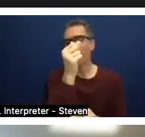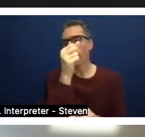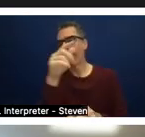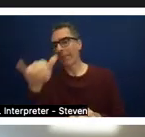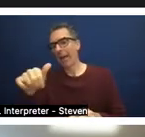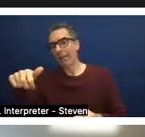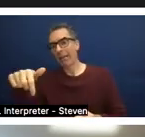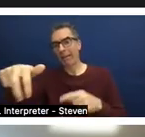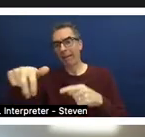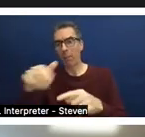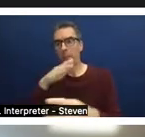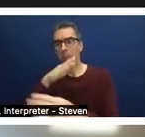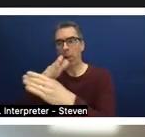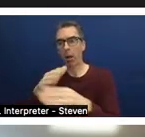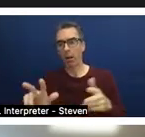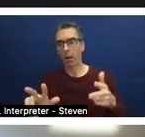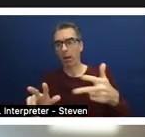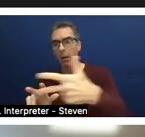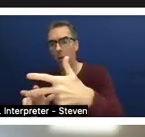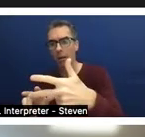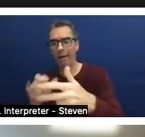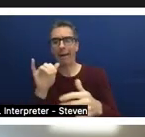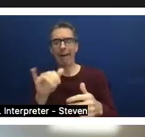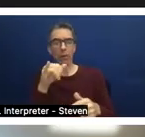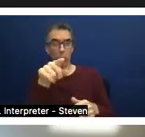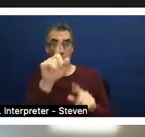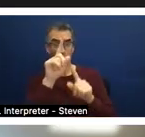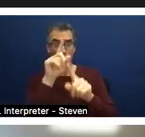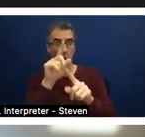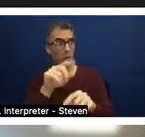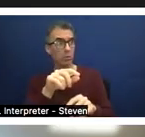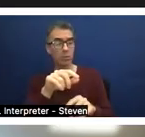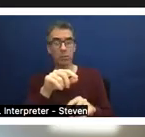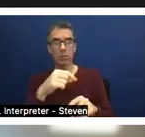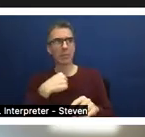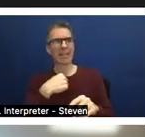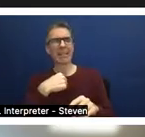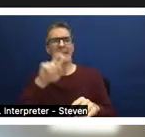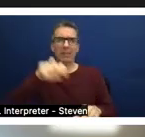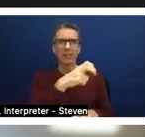on the north side. And so if you're trying to catch the bus to connect with the 38th as a pedestrian, you are not able to cross